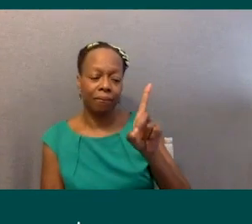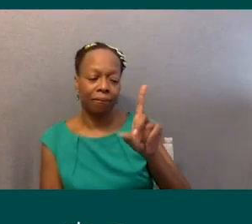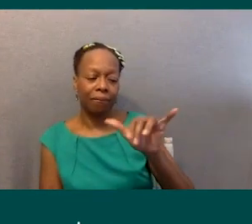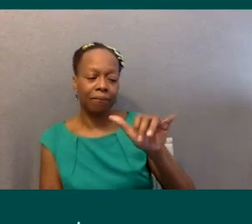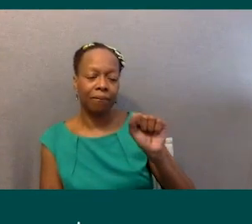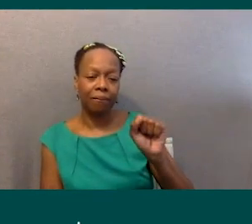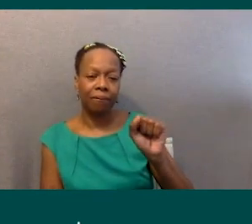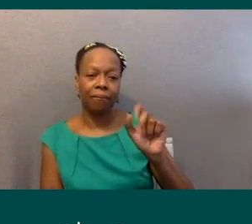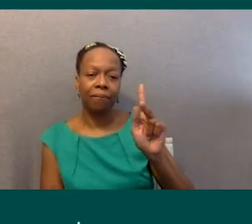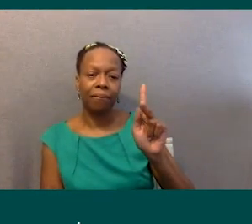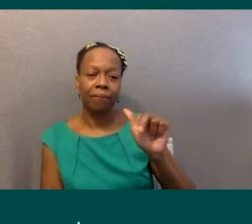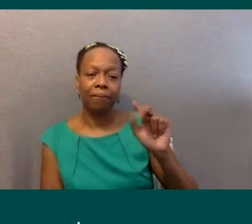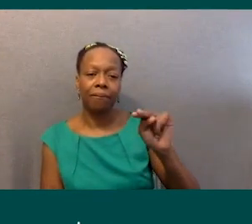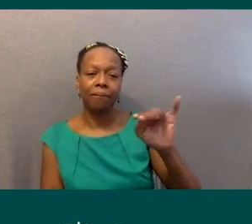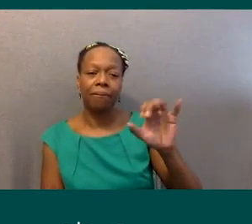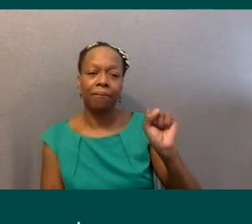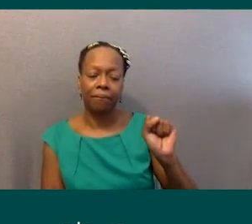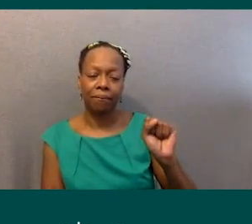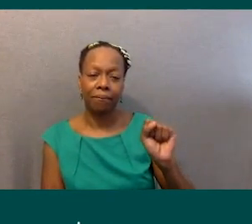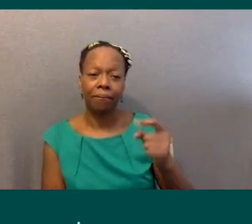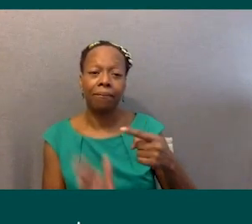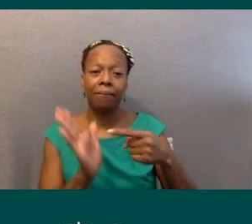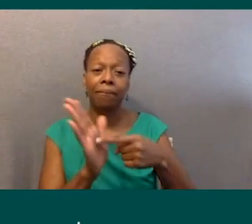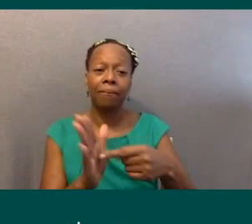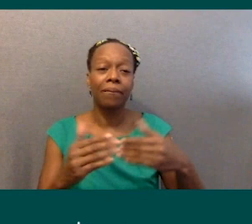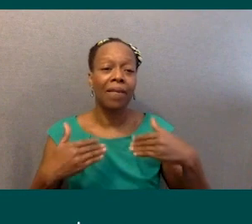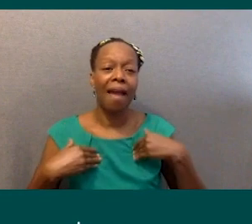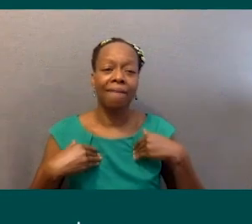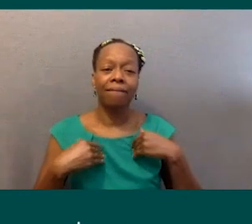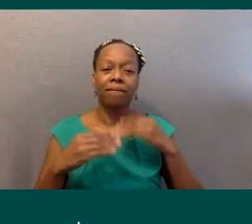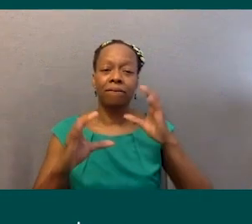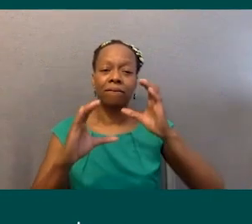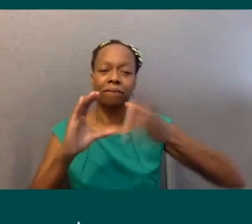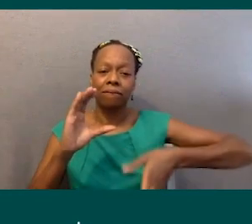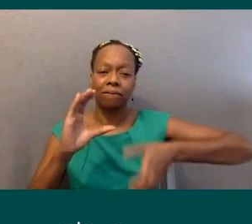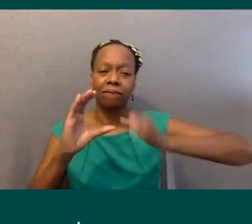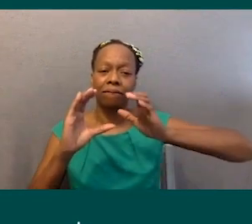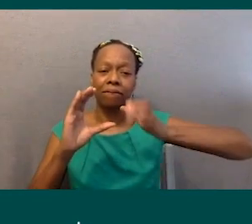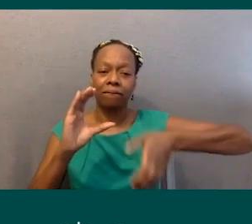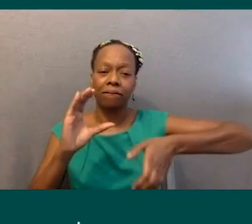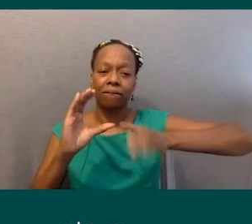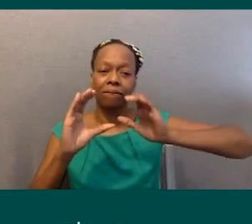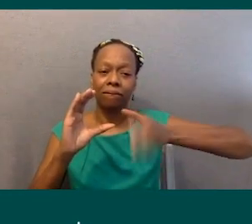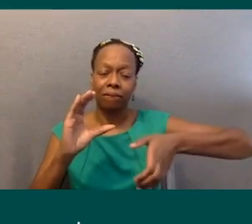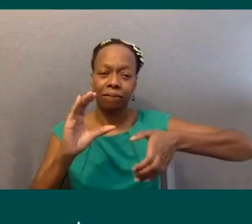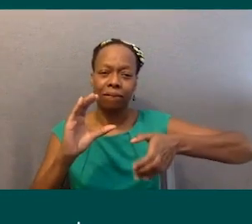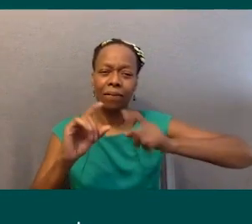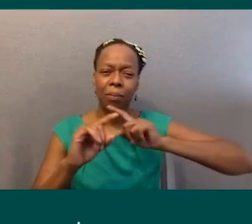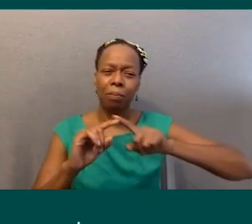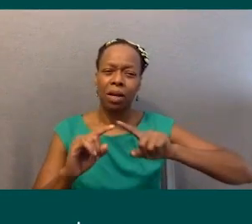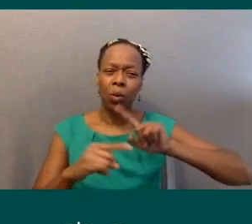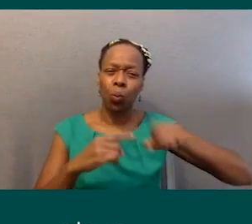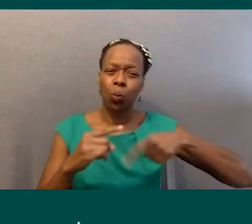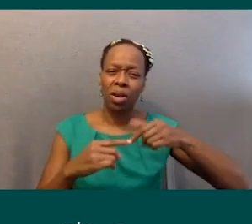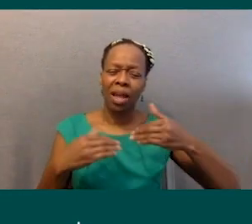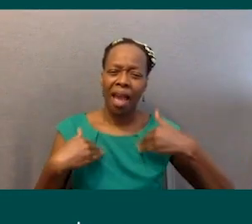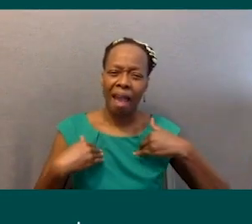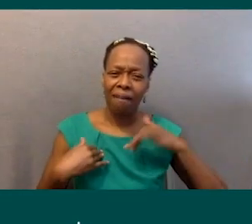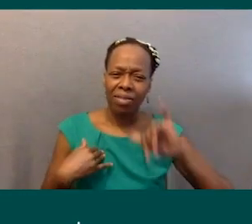so has communication difficulties, but these periods of dyskinesia, is that a sign of pain